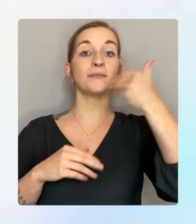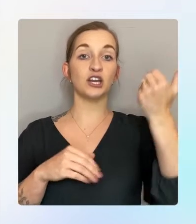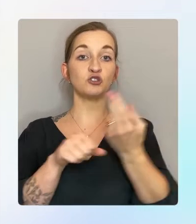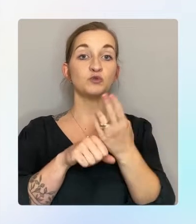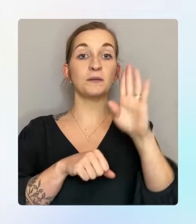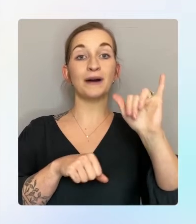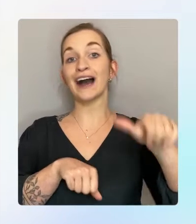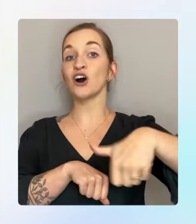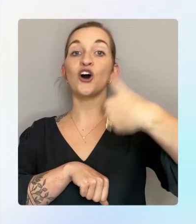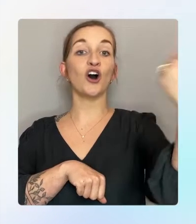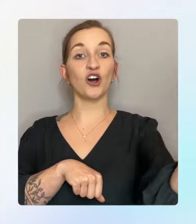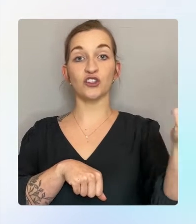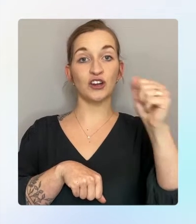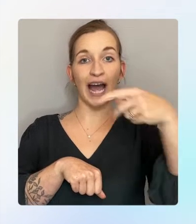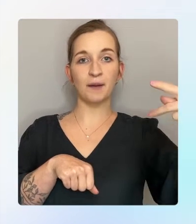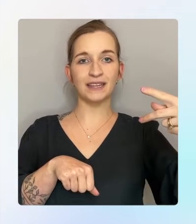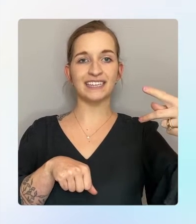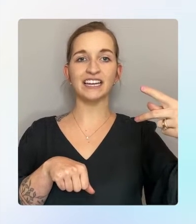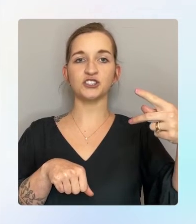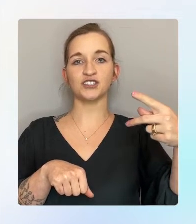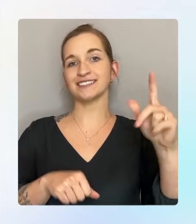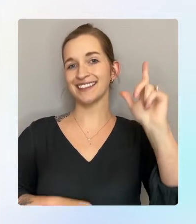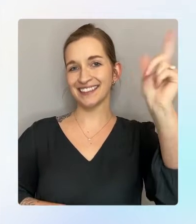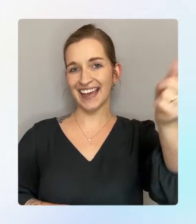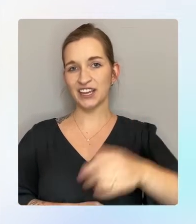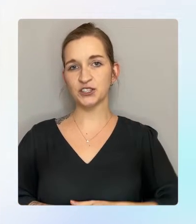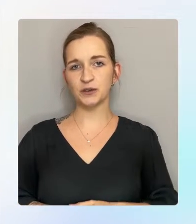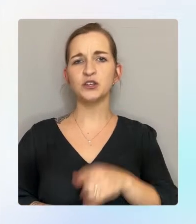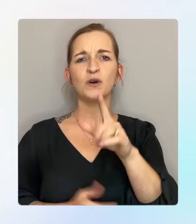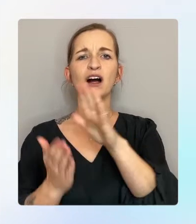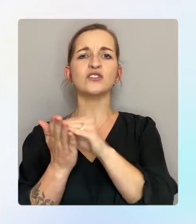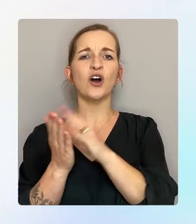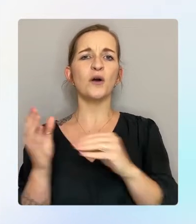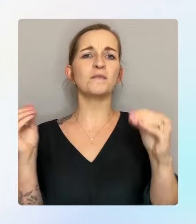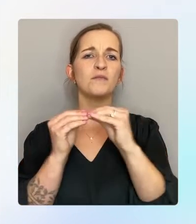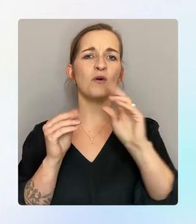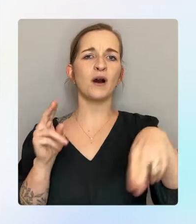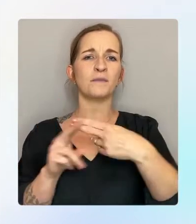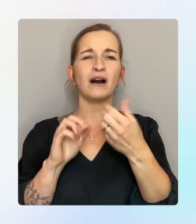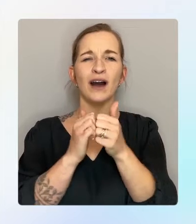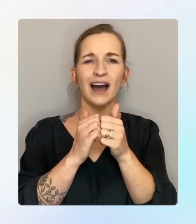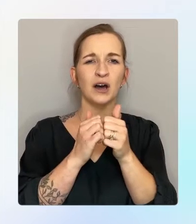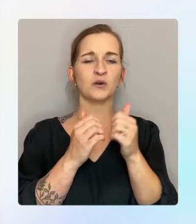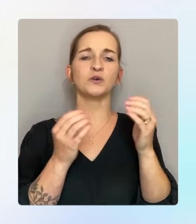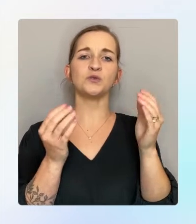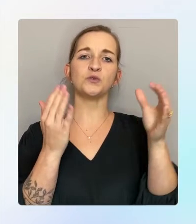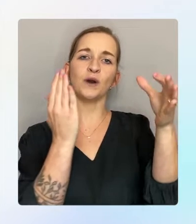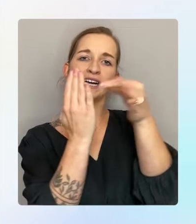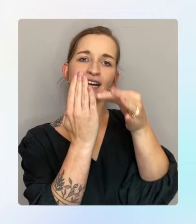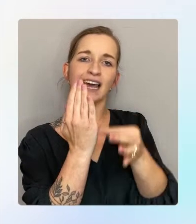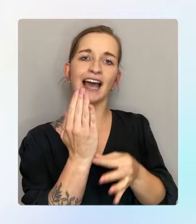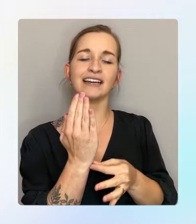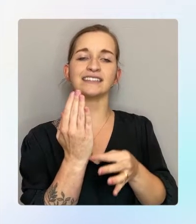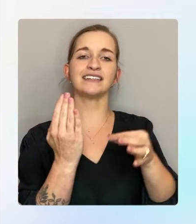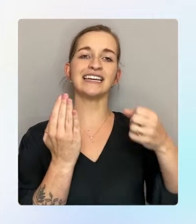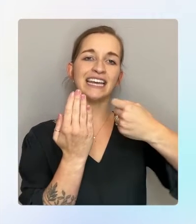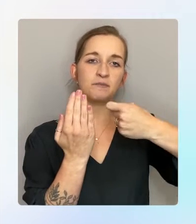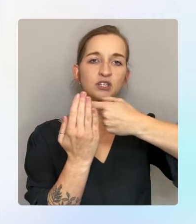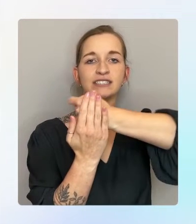You can learn more about connecting inputs and outputs in the virtual object templates as well as in the documentation.